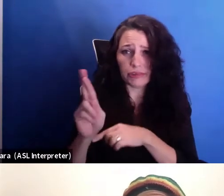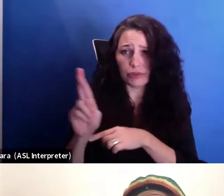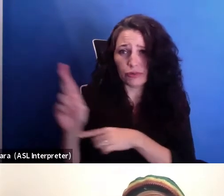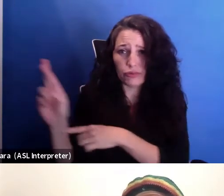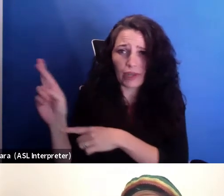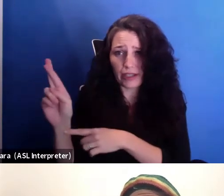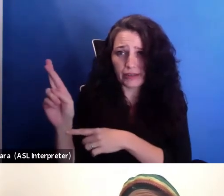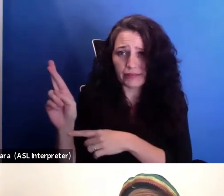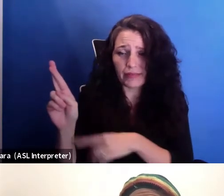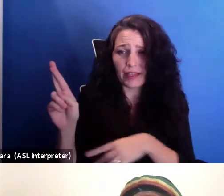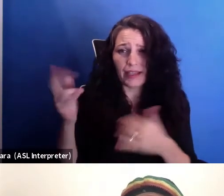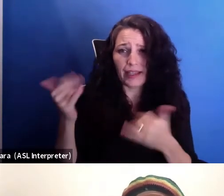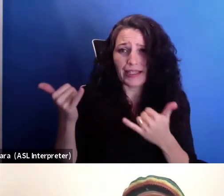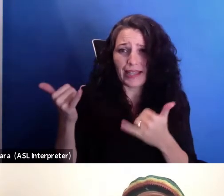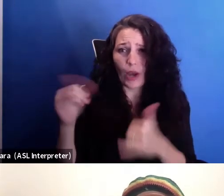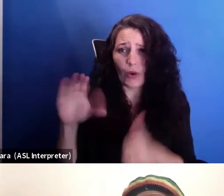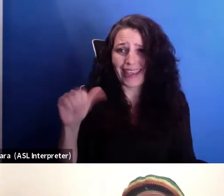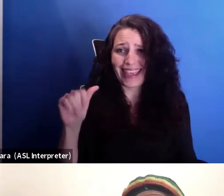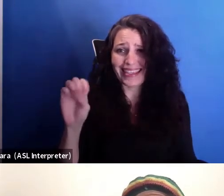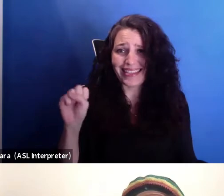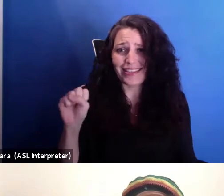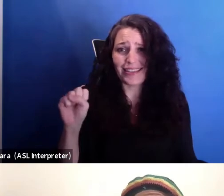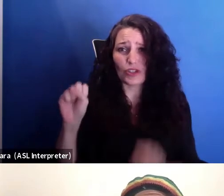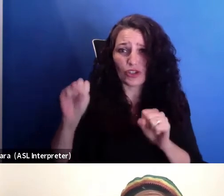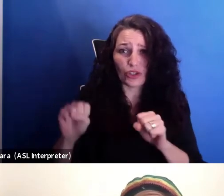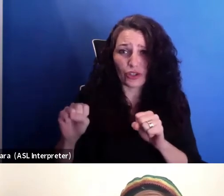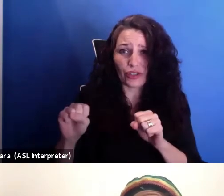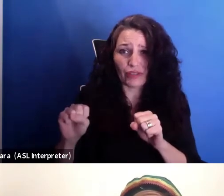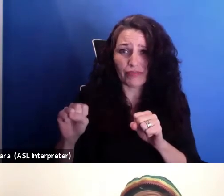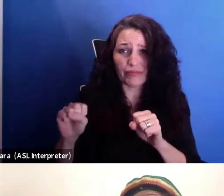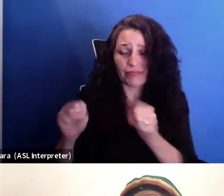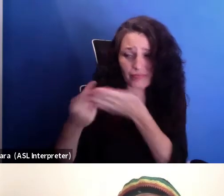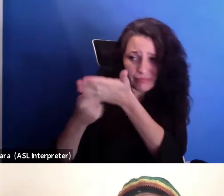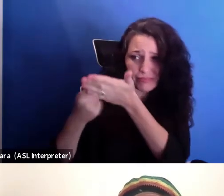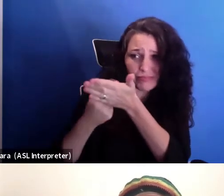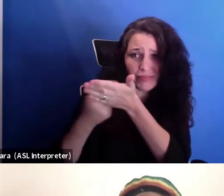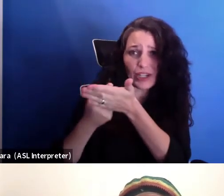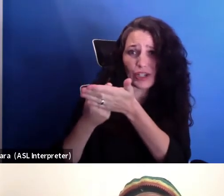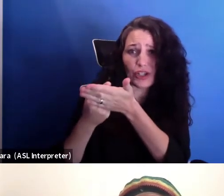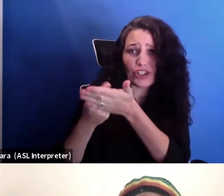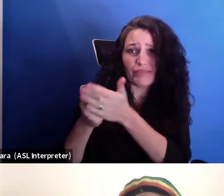that could eliminate the Affordable Care Act with nothing to replace it.